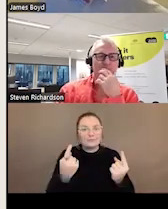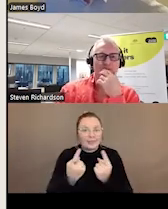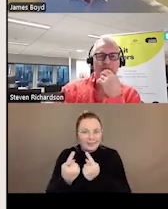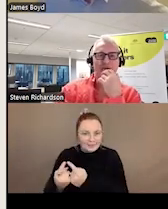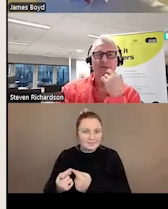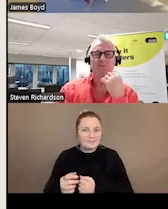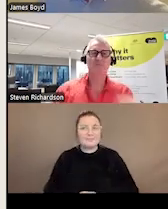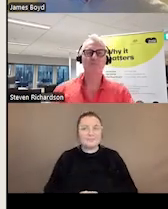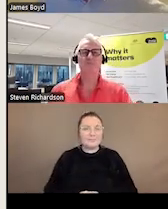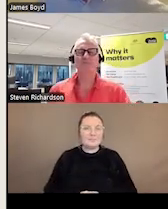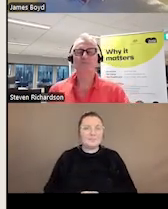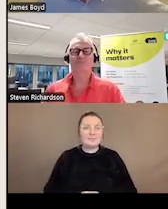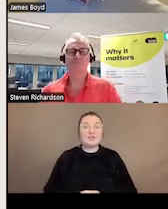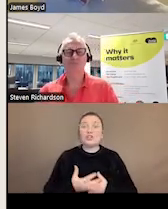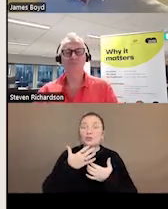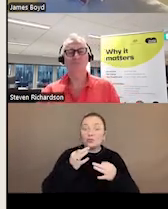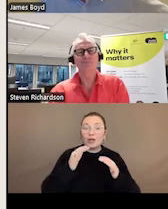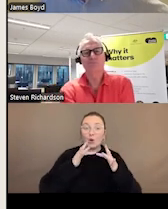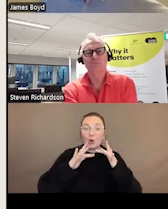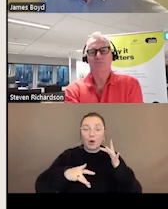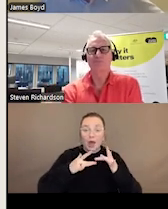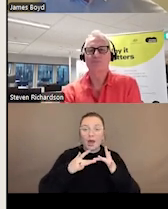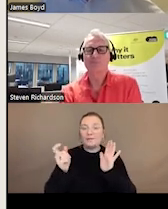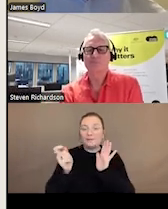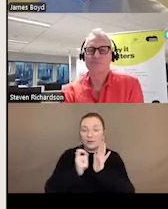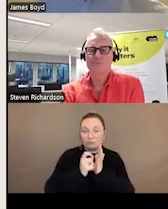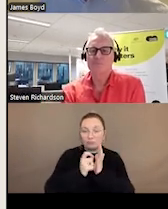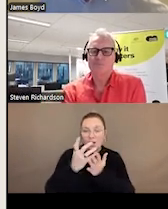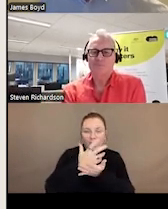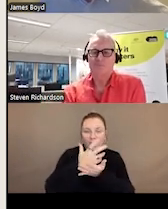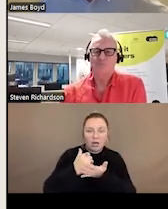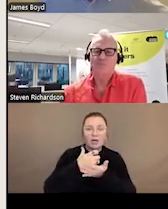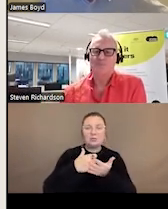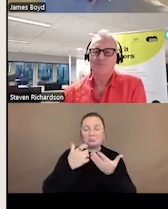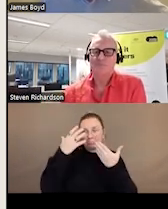free online fundraising workshops and coaching sessions, they are open to all artists and arts